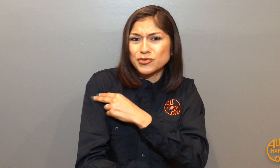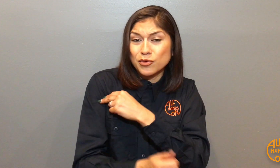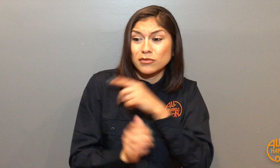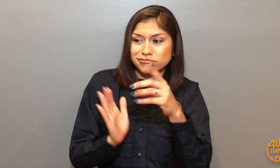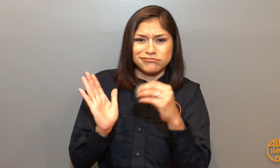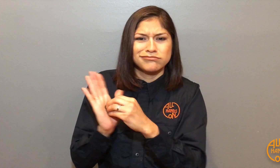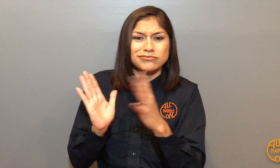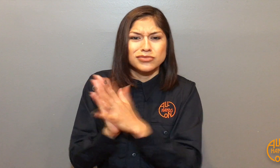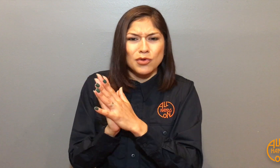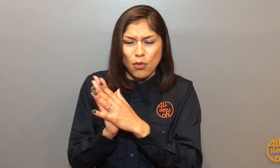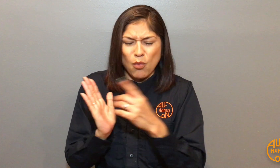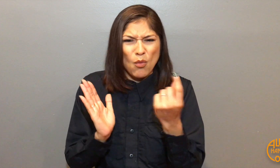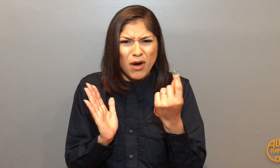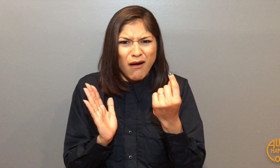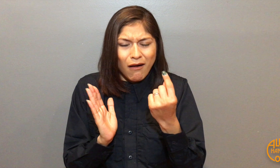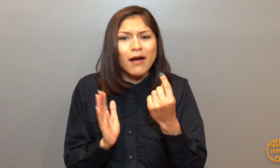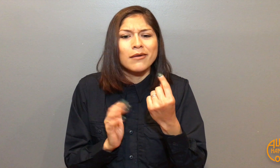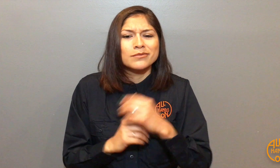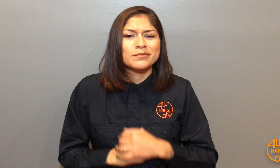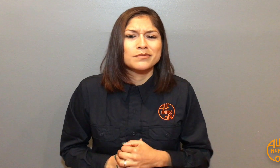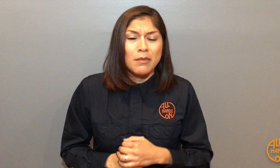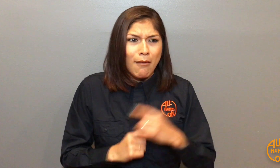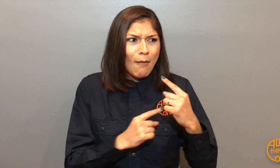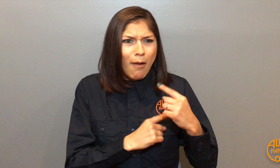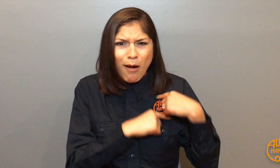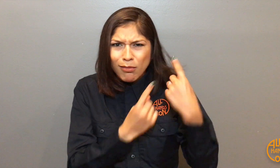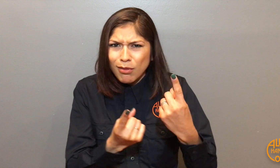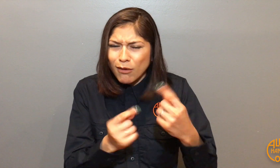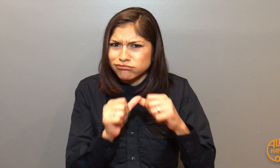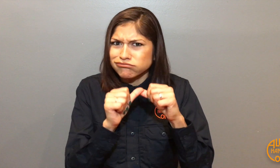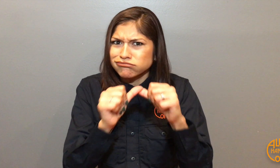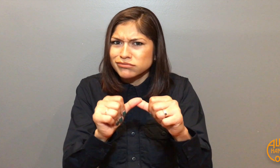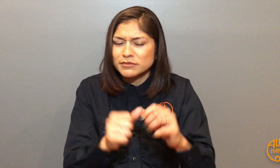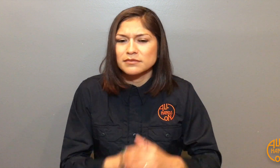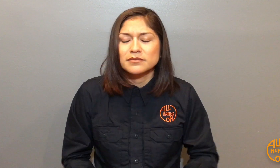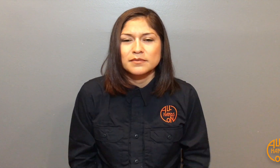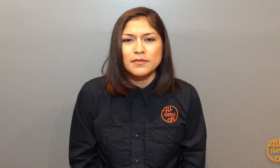or if it's caused you to cough for prolonged amount of time, make sure to